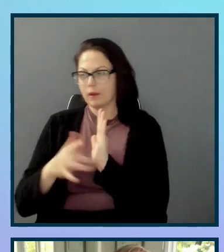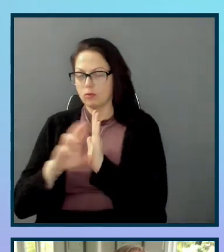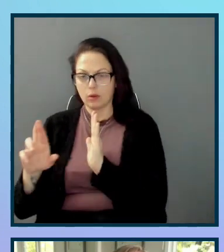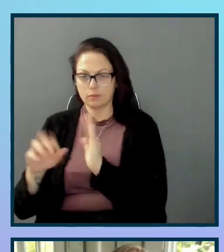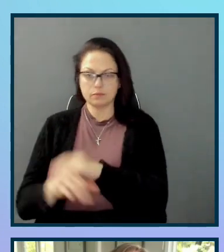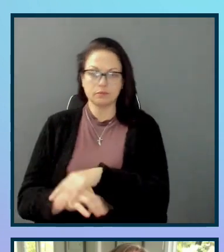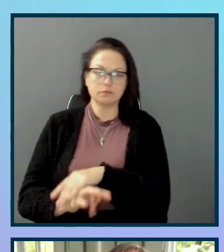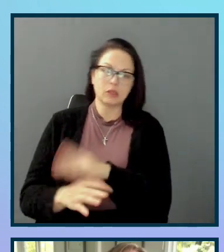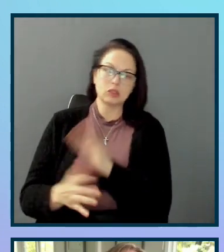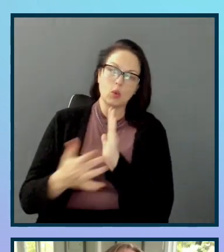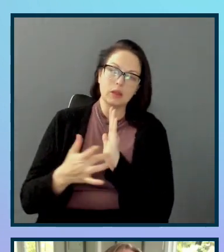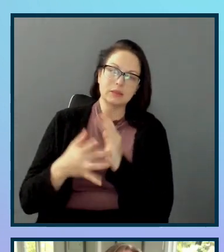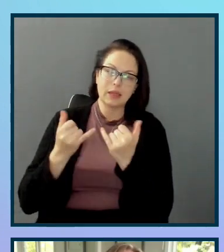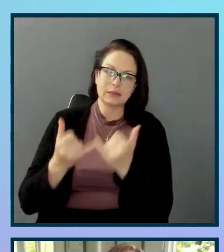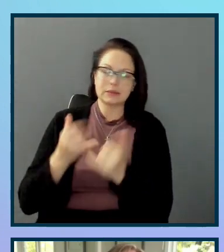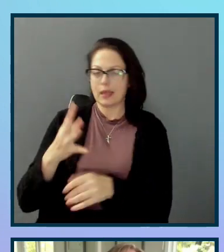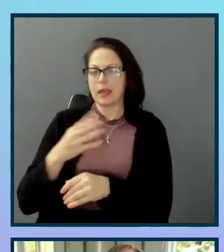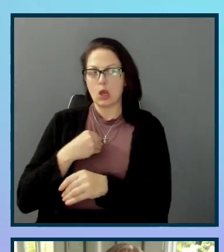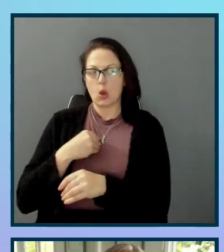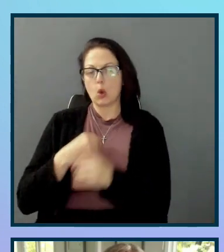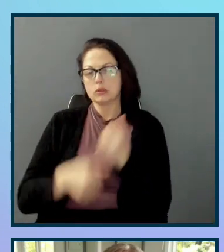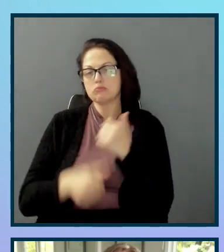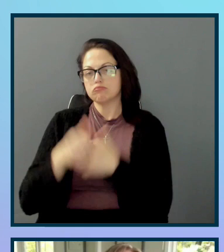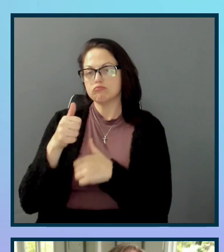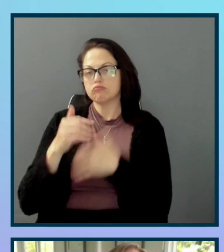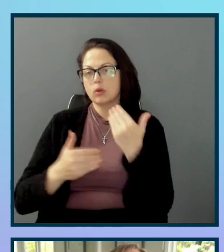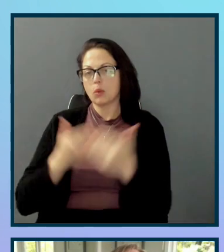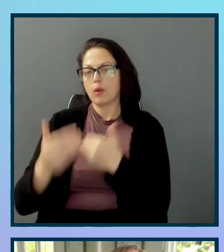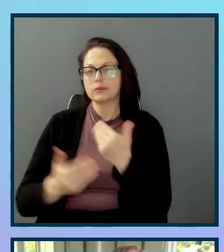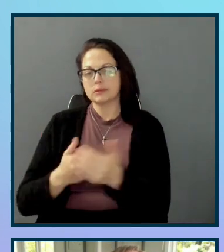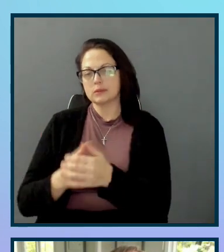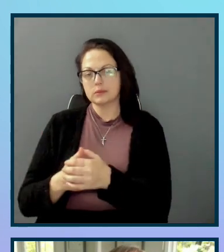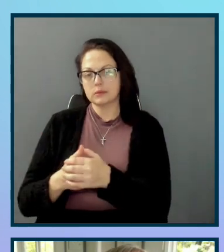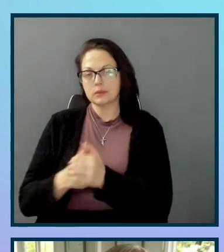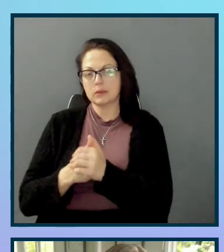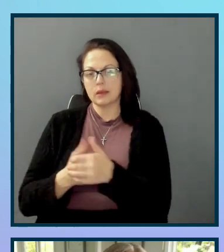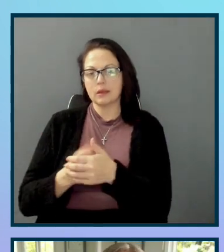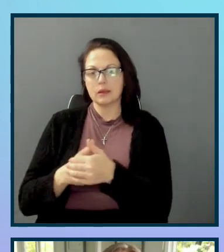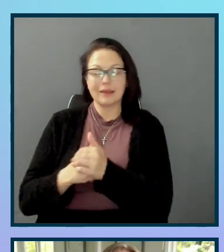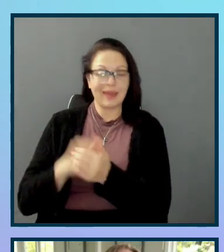And the tech today owns the vast majority of the processes and that is a small issue here.